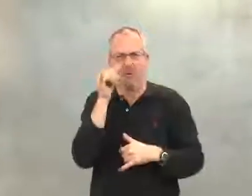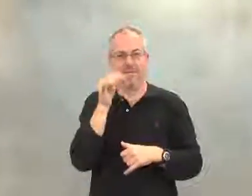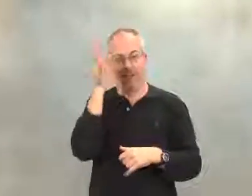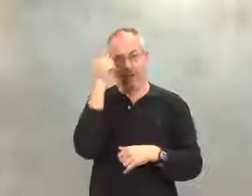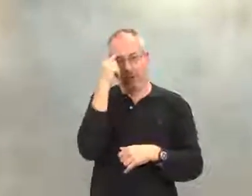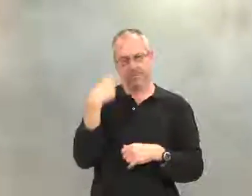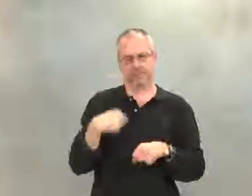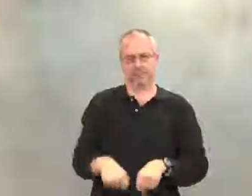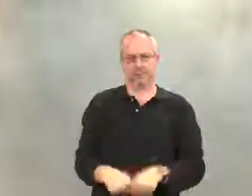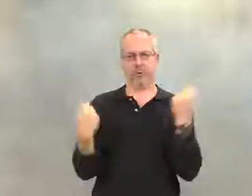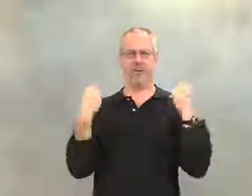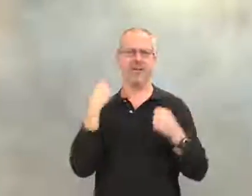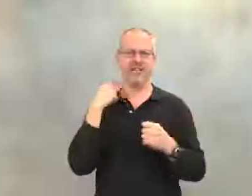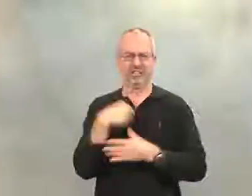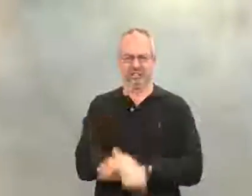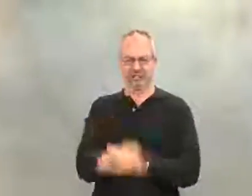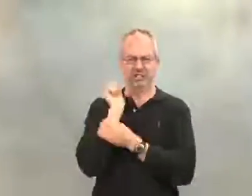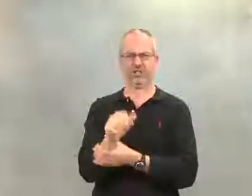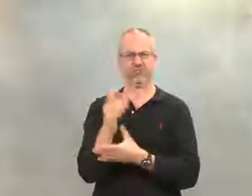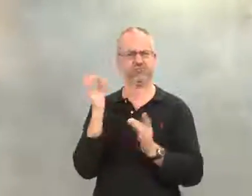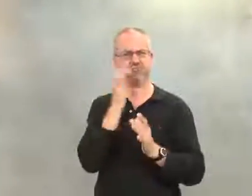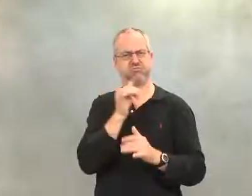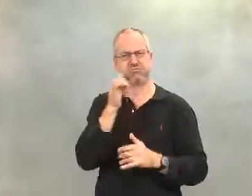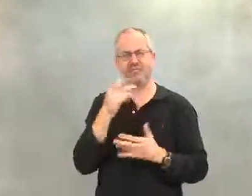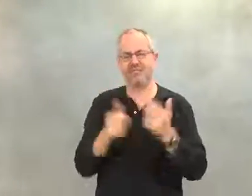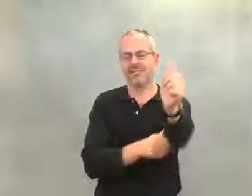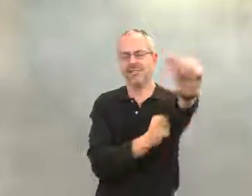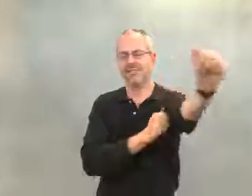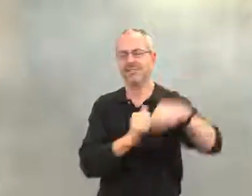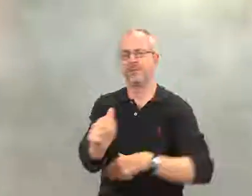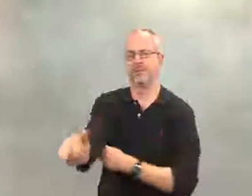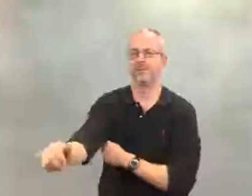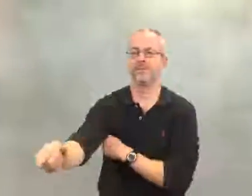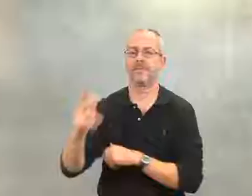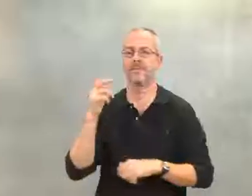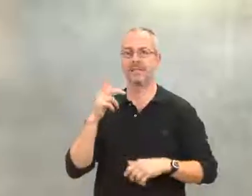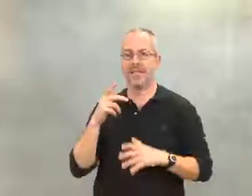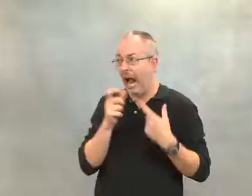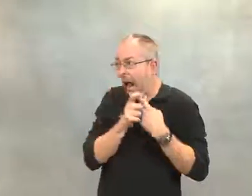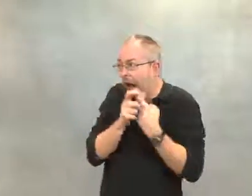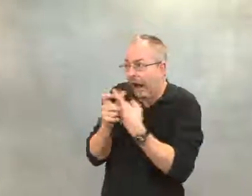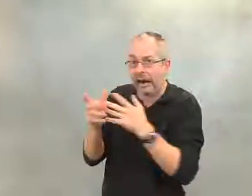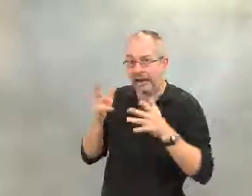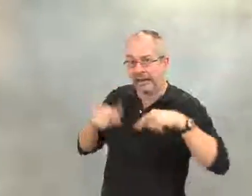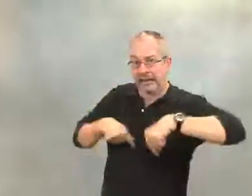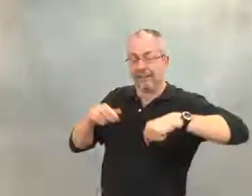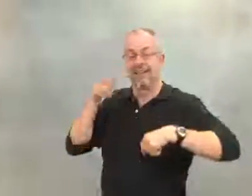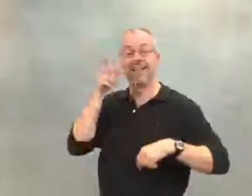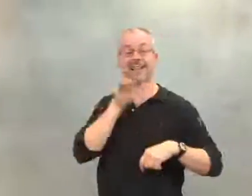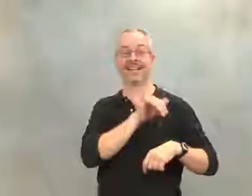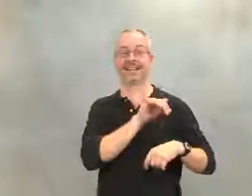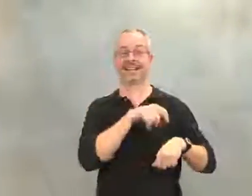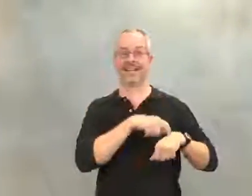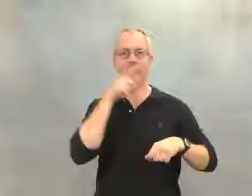My neck snapped so hard, my father thought my neck was broken.